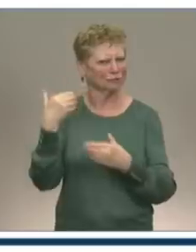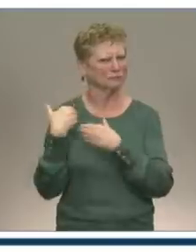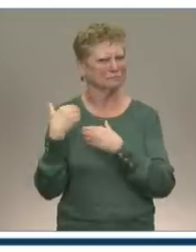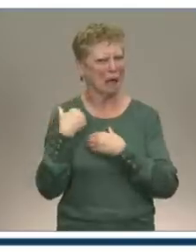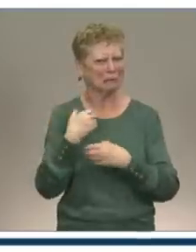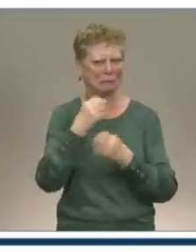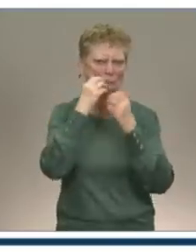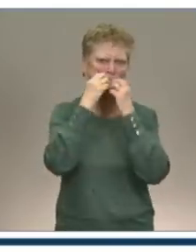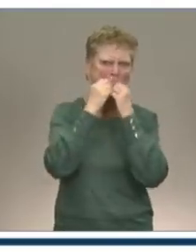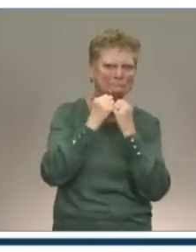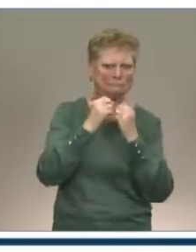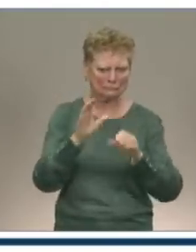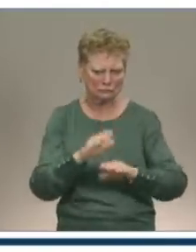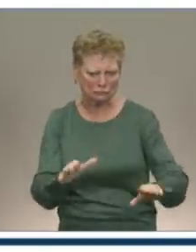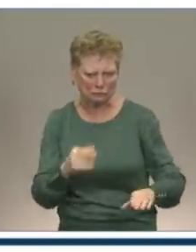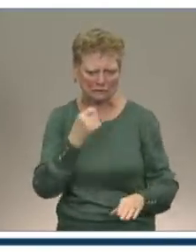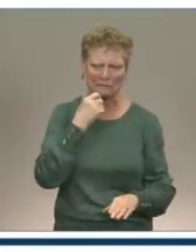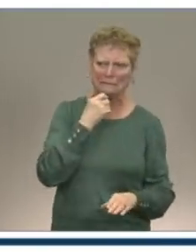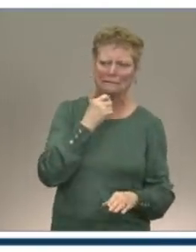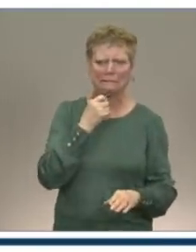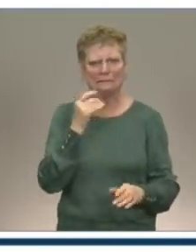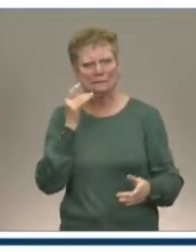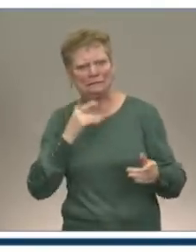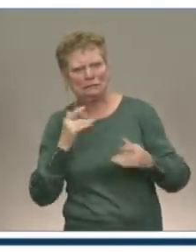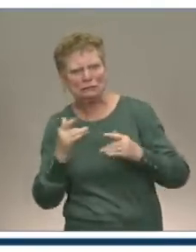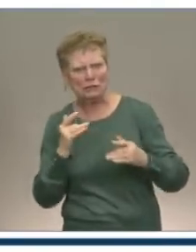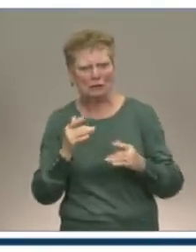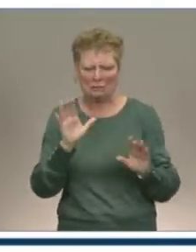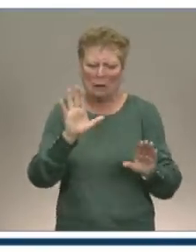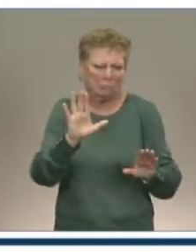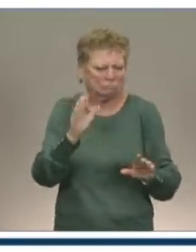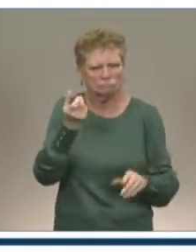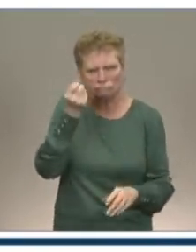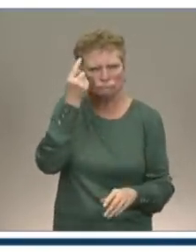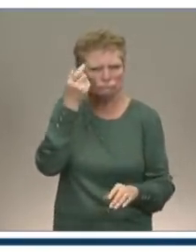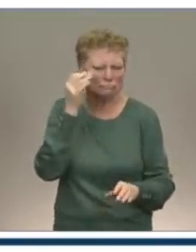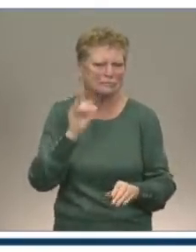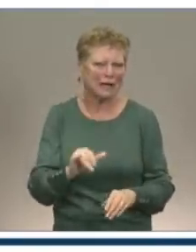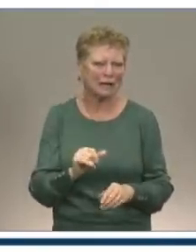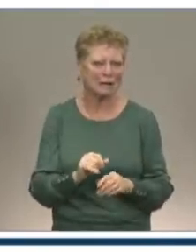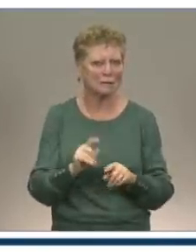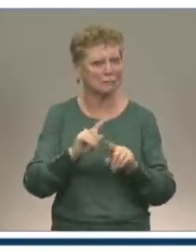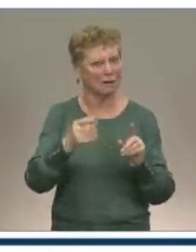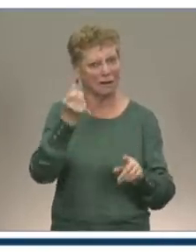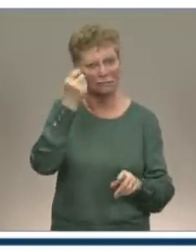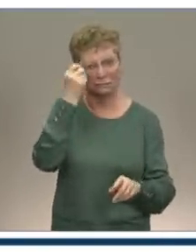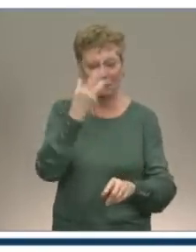to is to be concerned about the things that impact their children but the benefits of vaccination